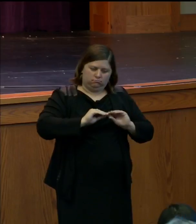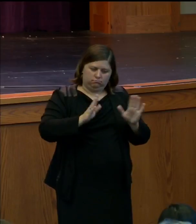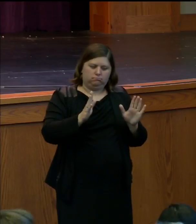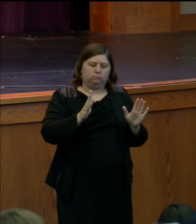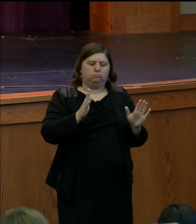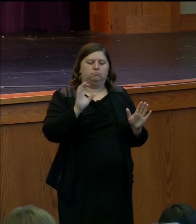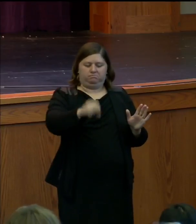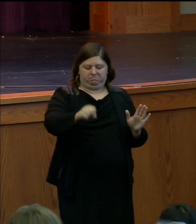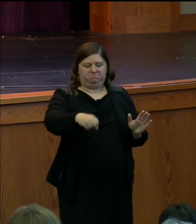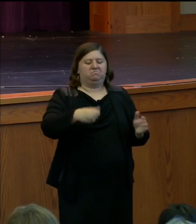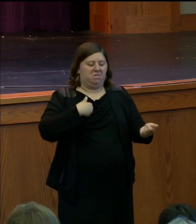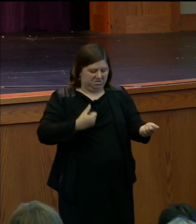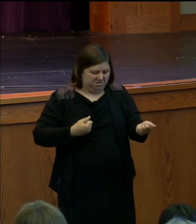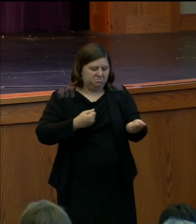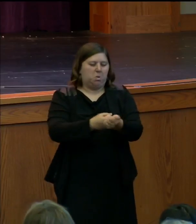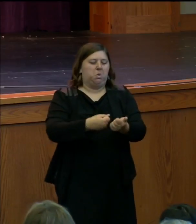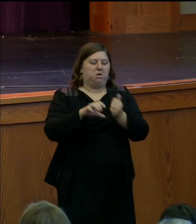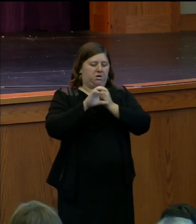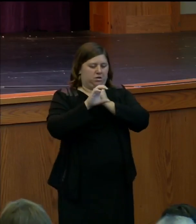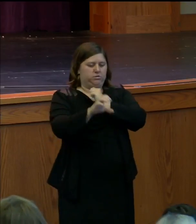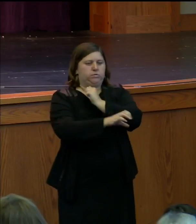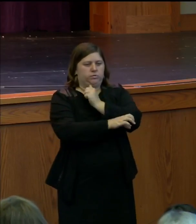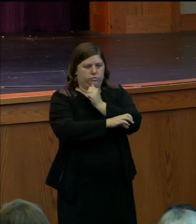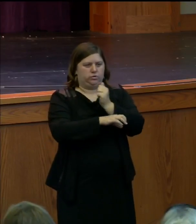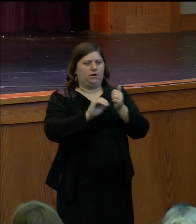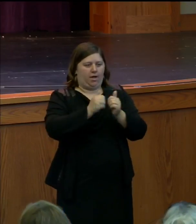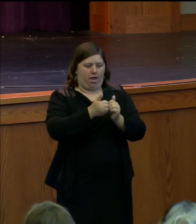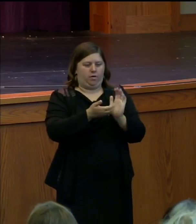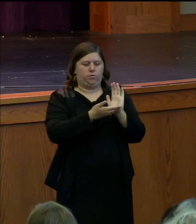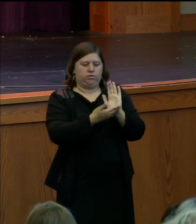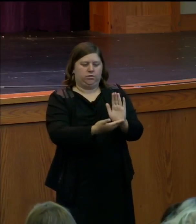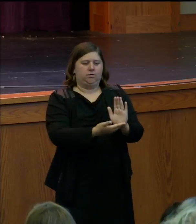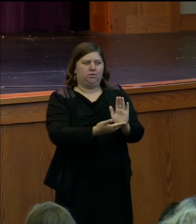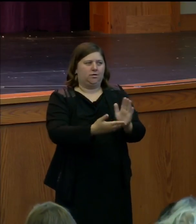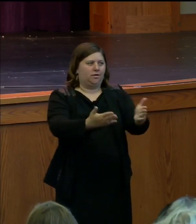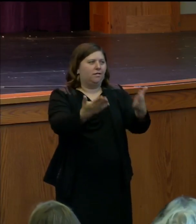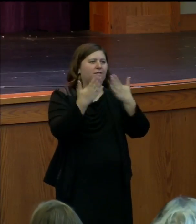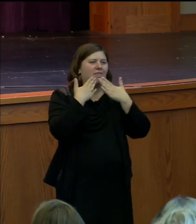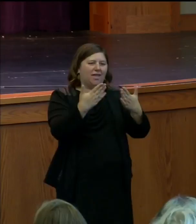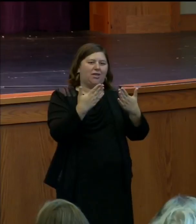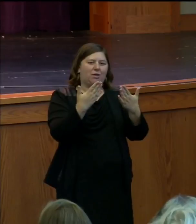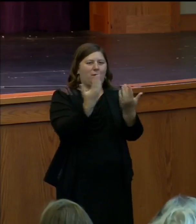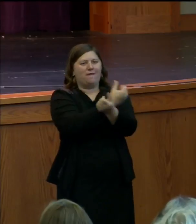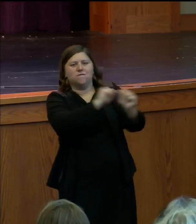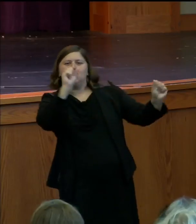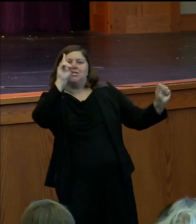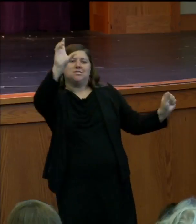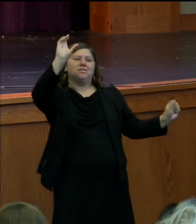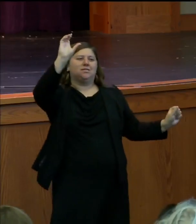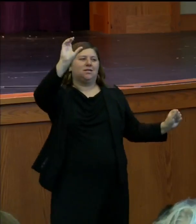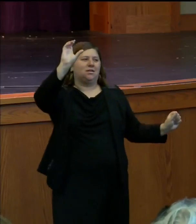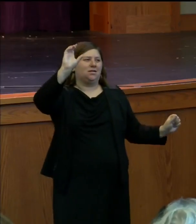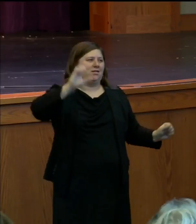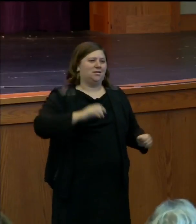THAT THEY SUPPORT THE CONSTITUTION AS IT IS PRESENTED TO THEM. THANK YOU AND FREE D.C.